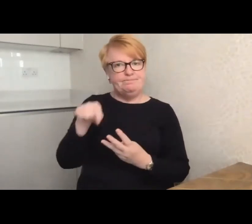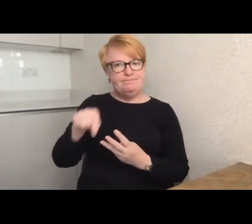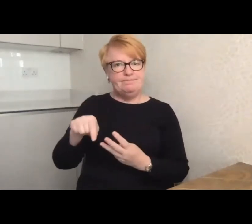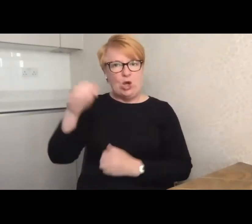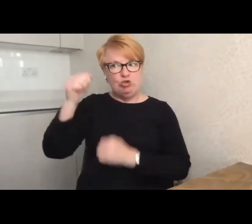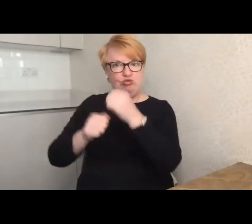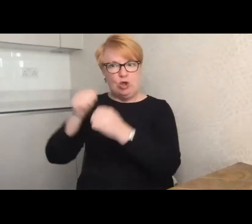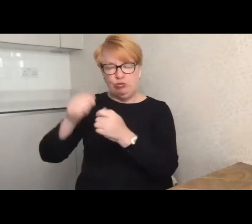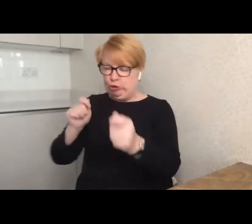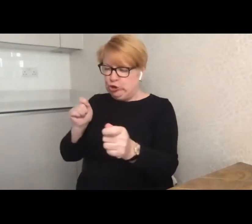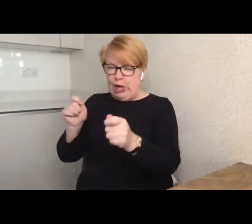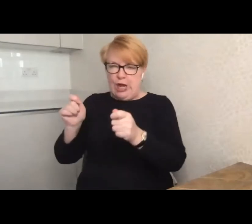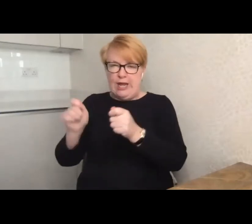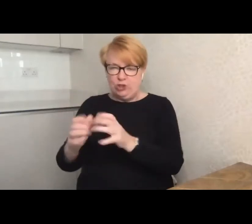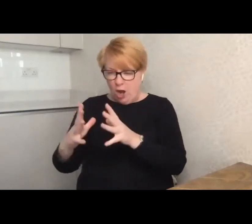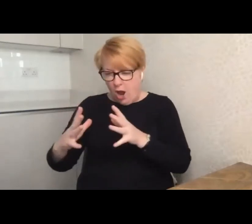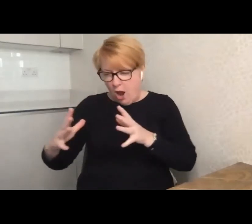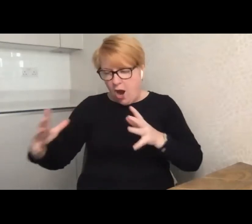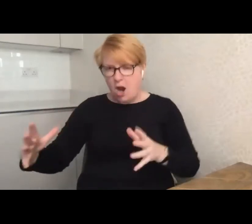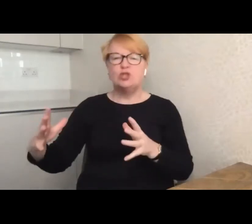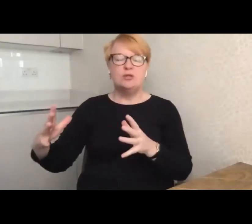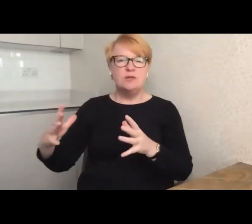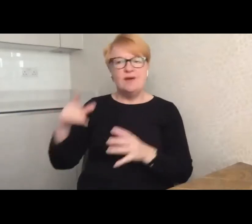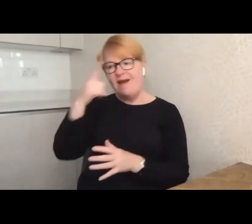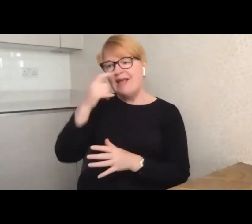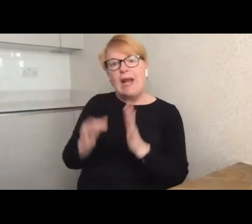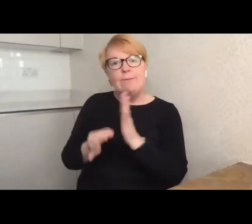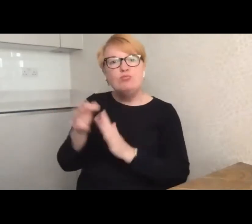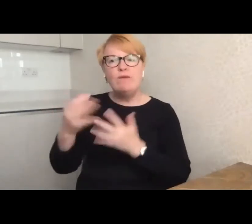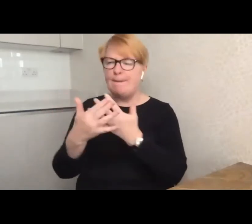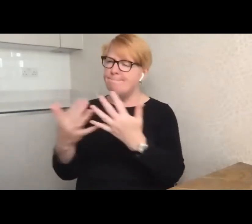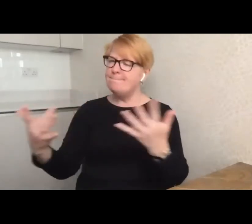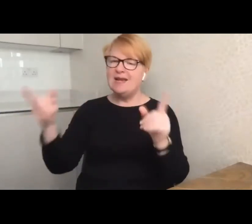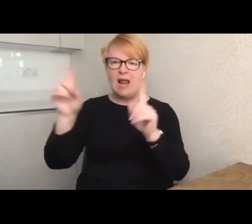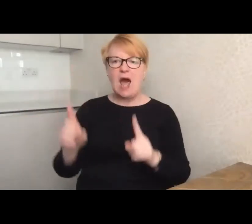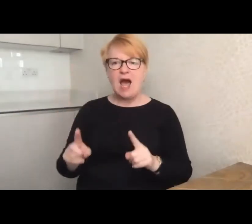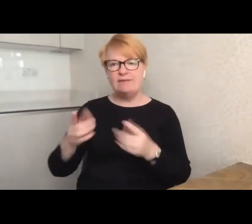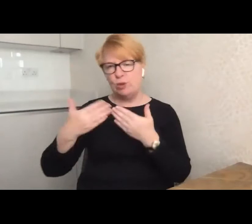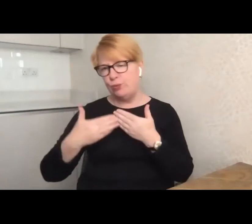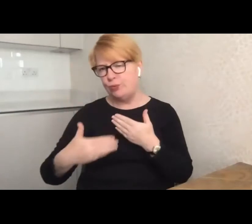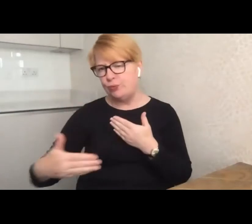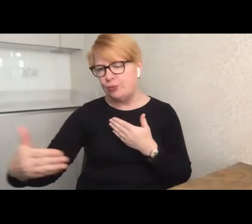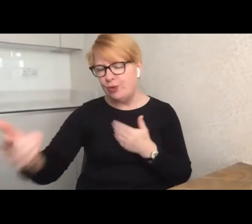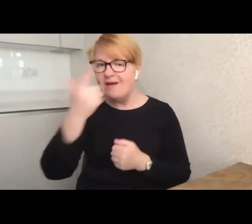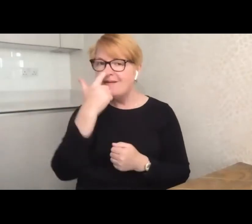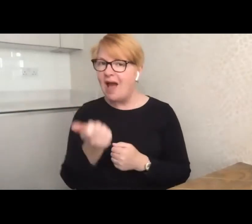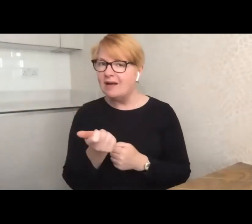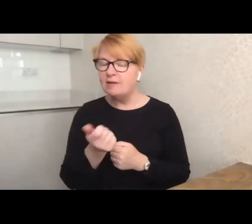which improve the quality of many people's lives over a long, unspecified period of time. So, for example, that could